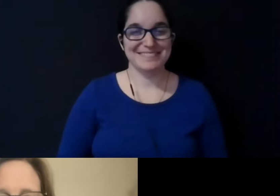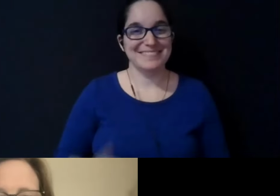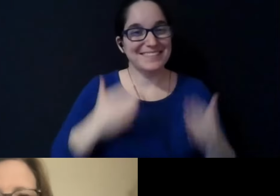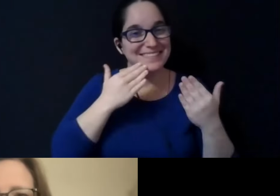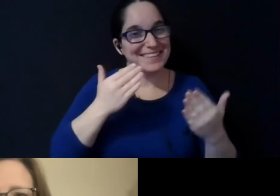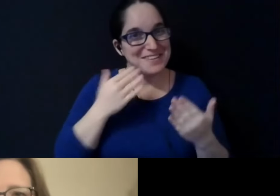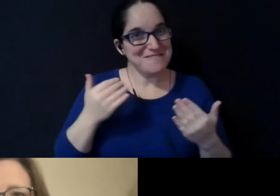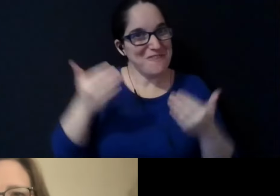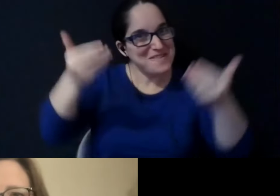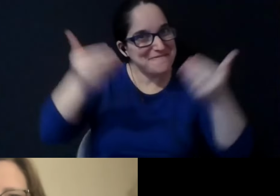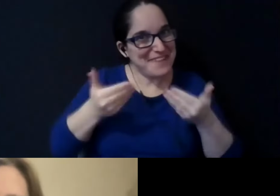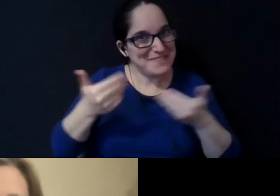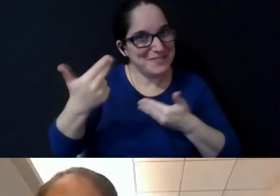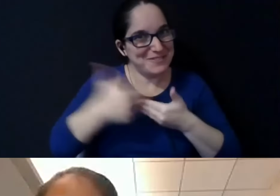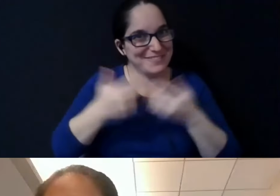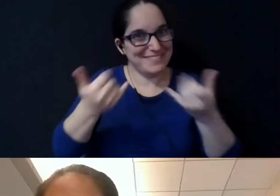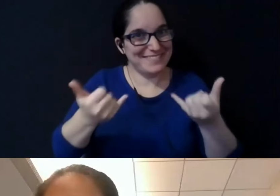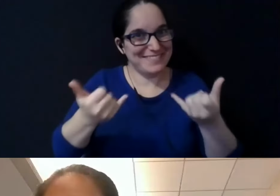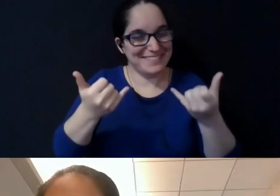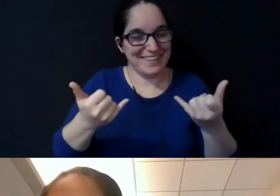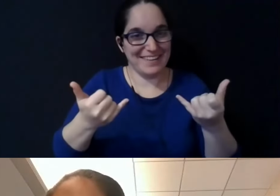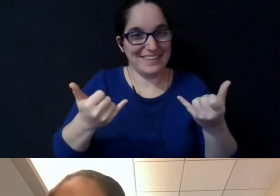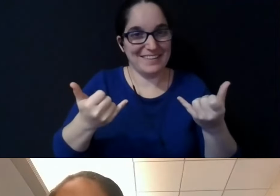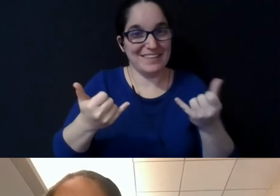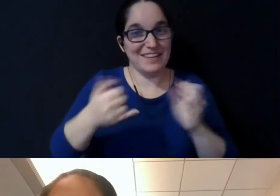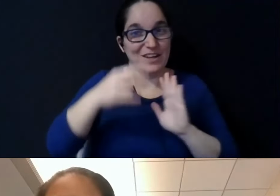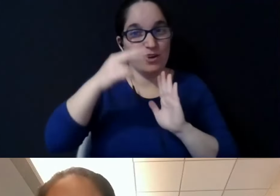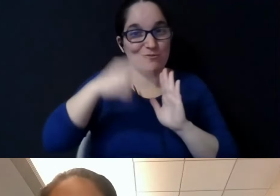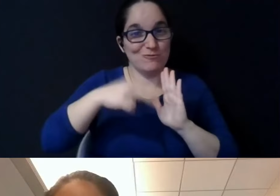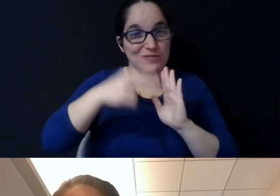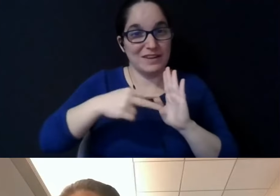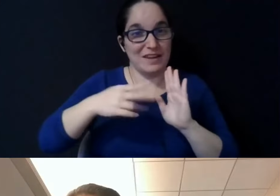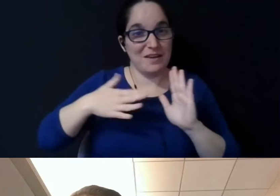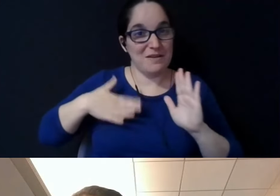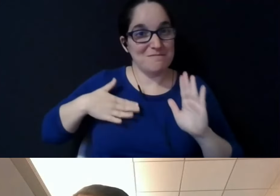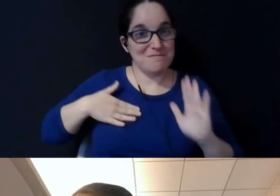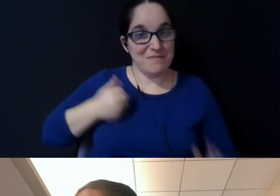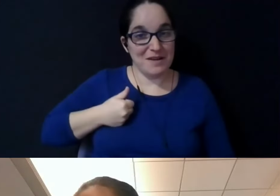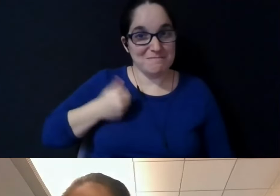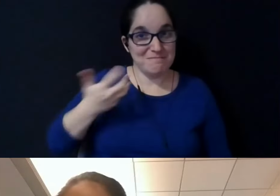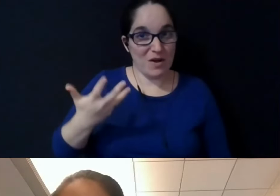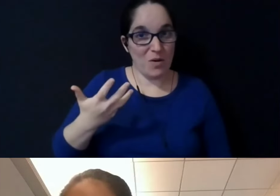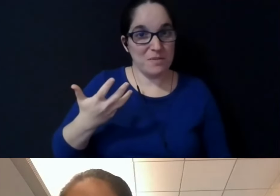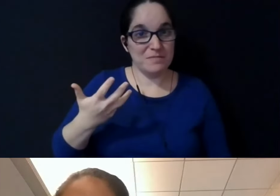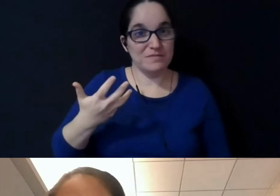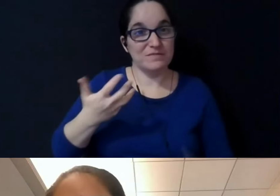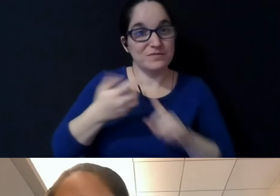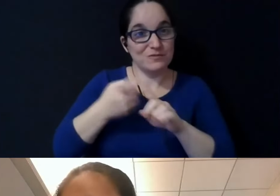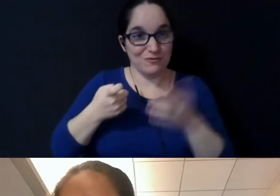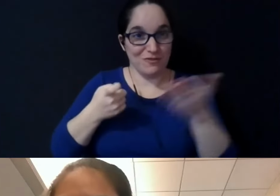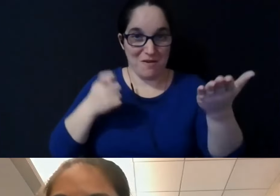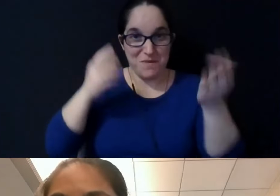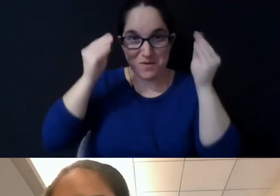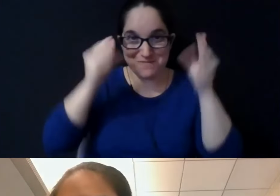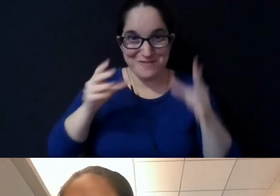today. I'm reading reading my exquisite poem from Professor Smith's class, a